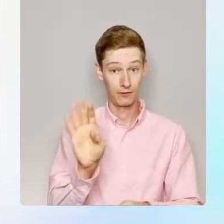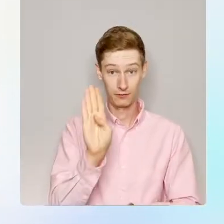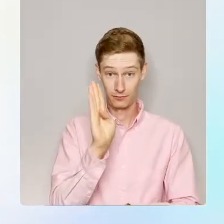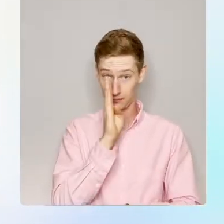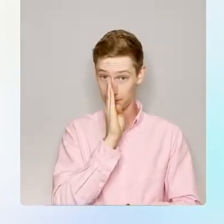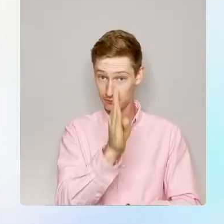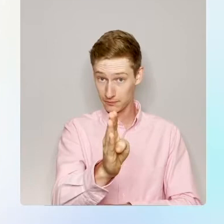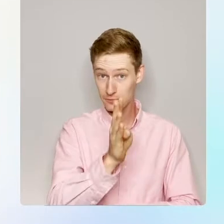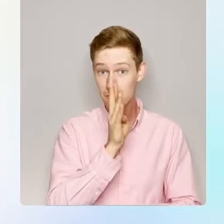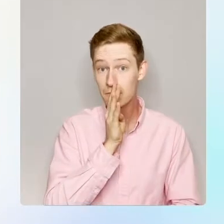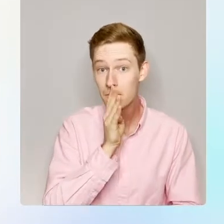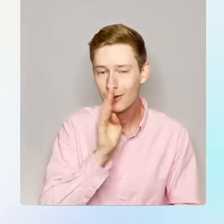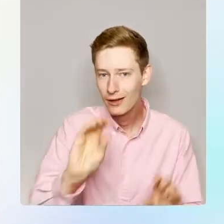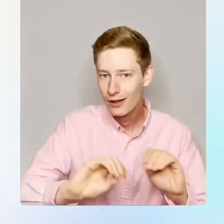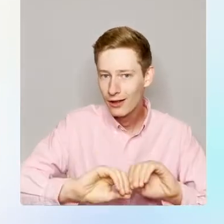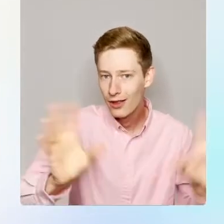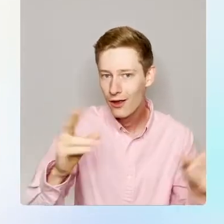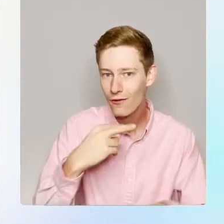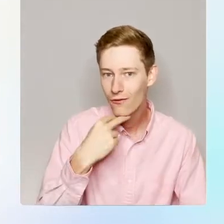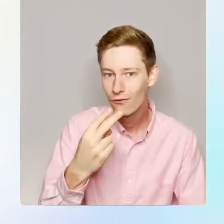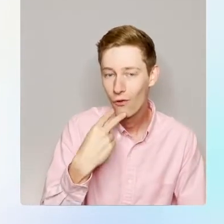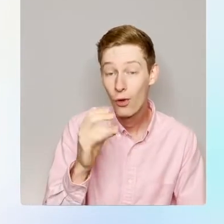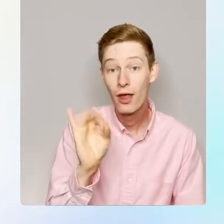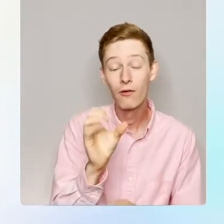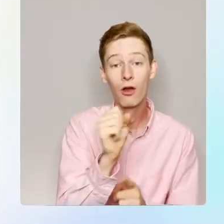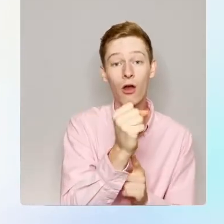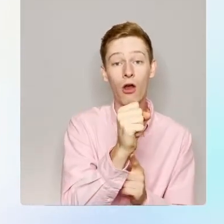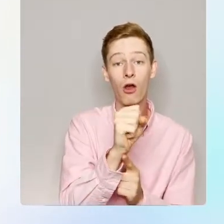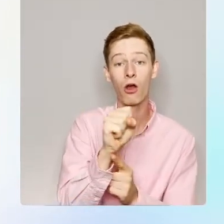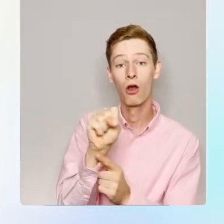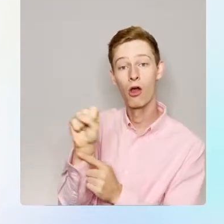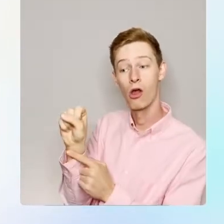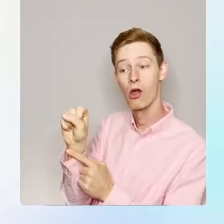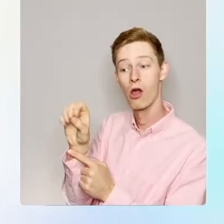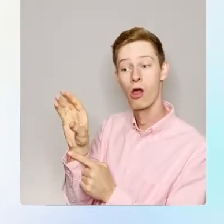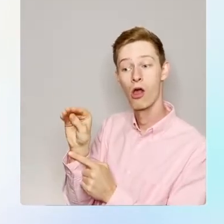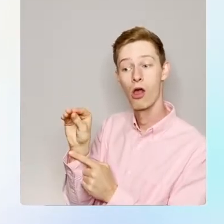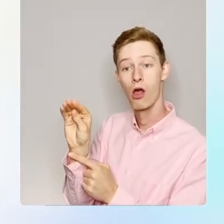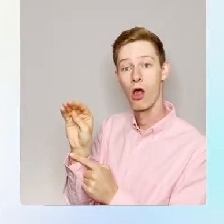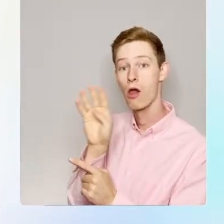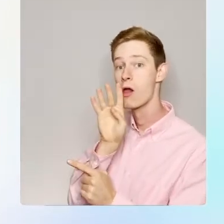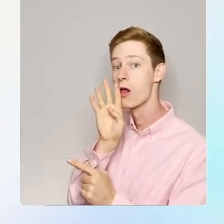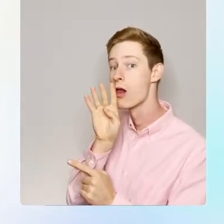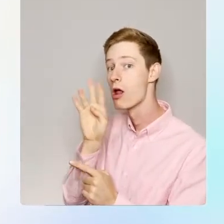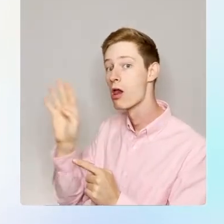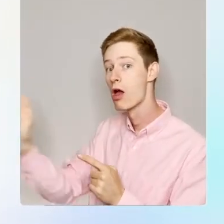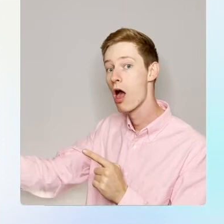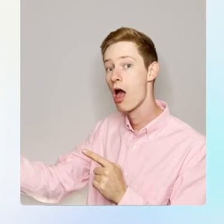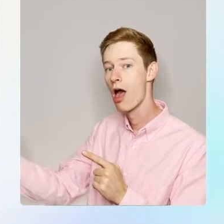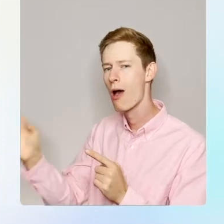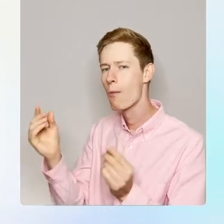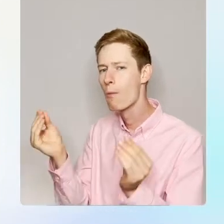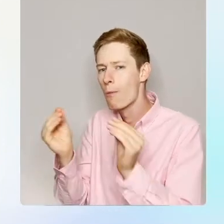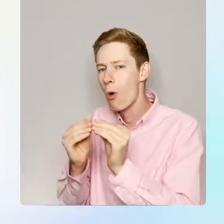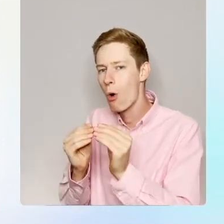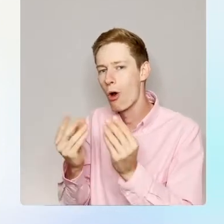And if someone turns their head, their voice will be intelligible but perceived as a bit quieter and less distinct,